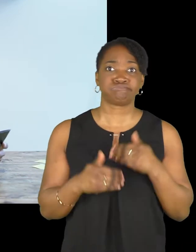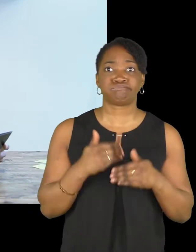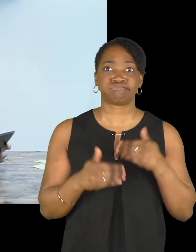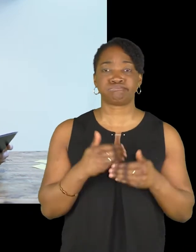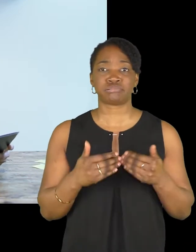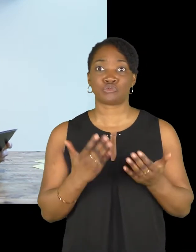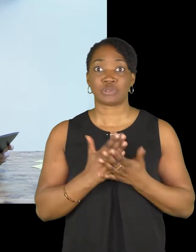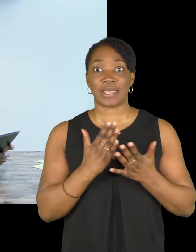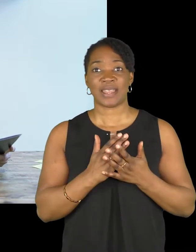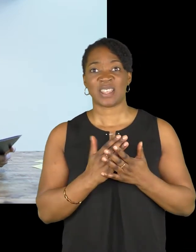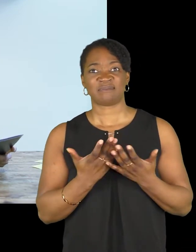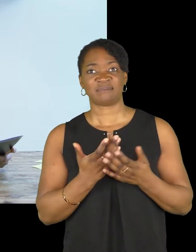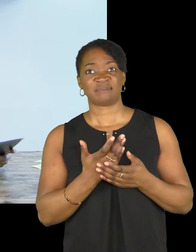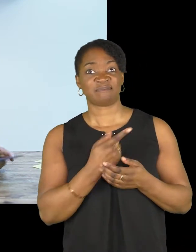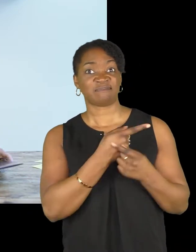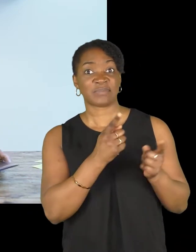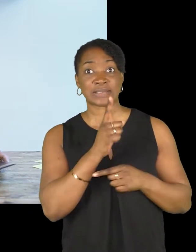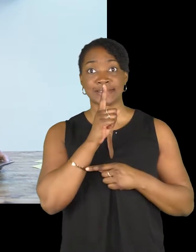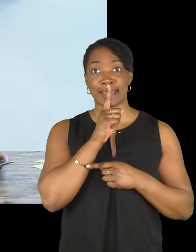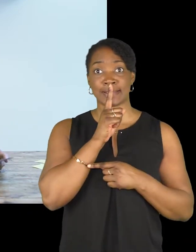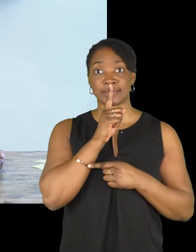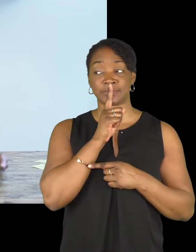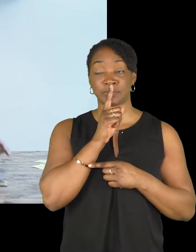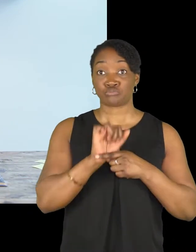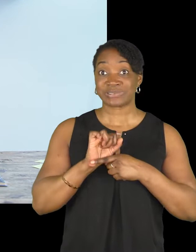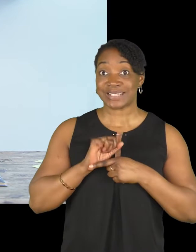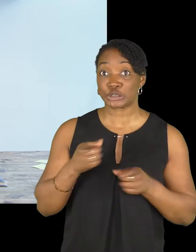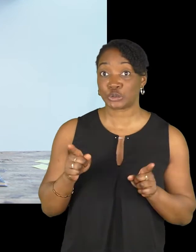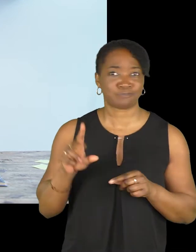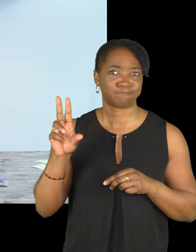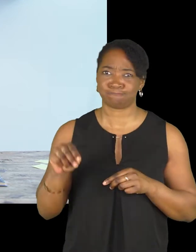thing about ‘your silence will not protect you’ (Audre Lorde) so speak up. So printed materials